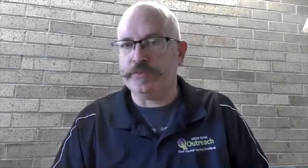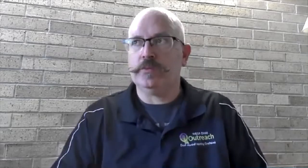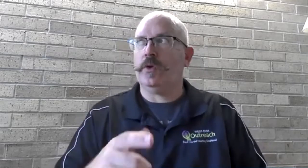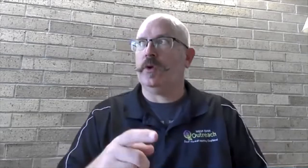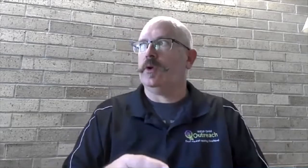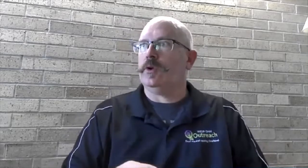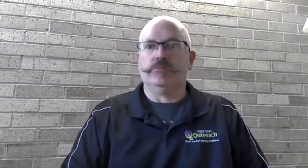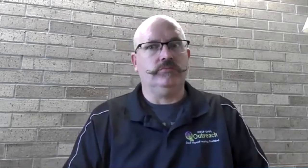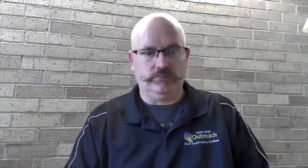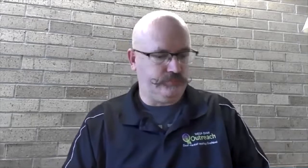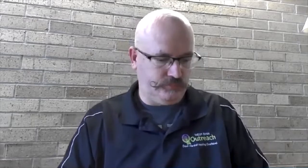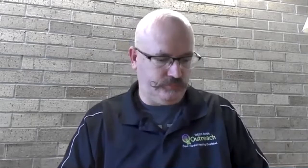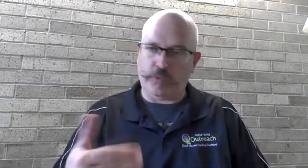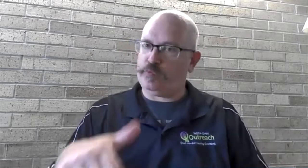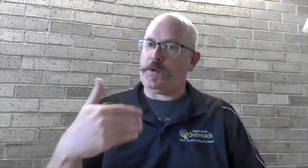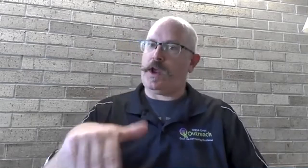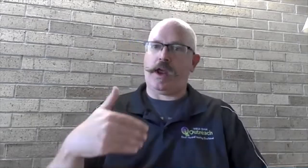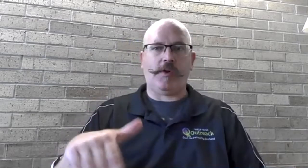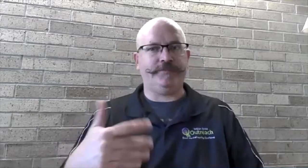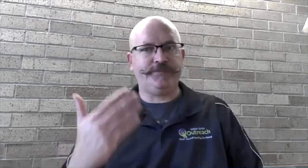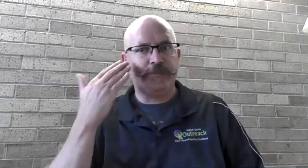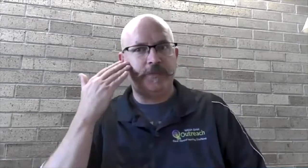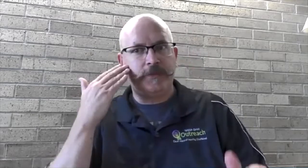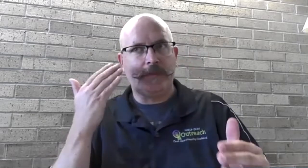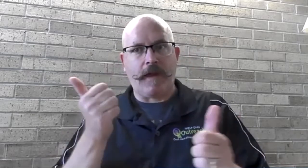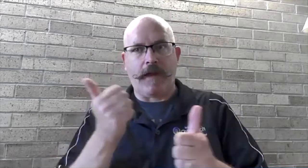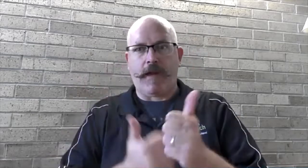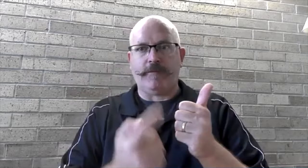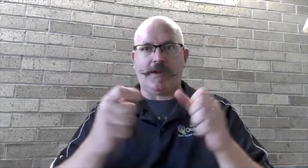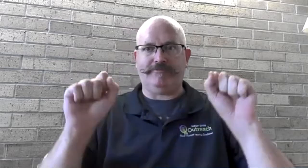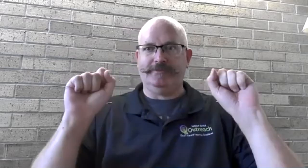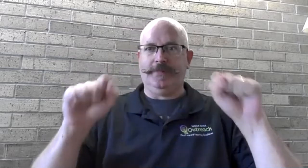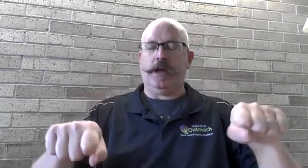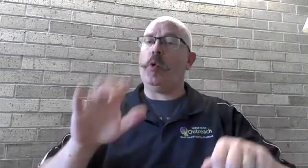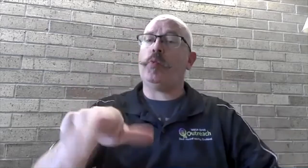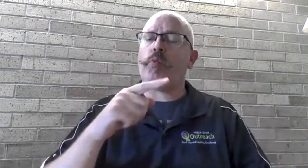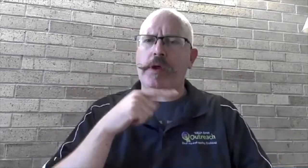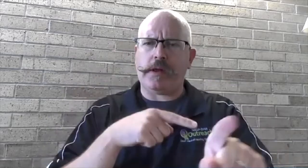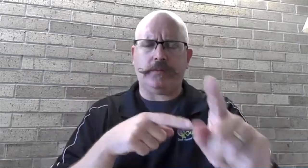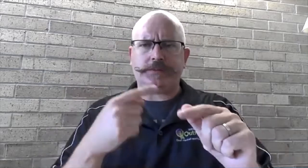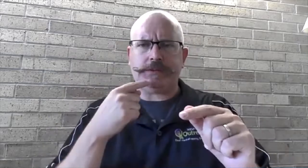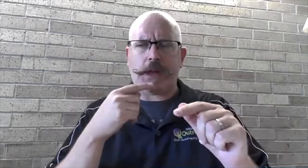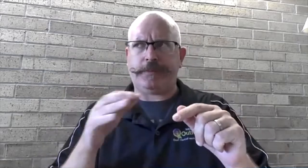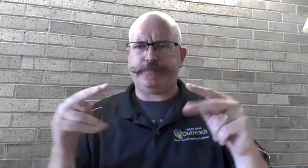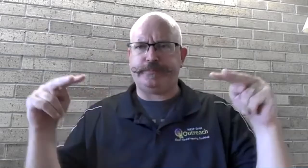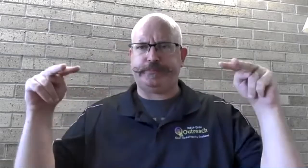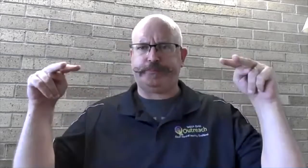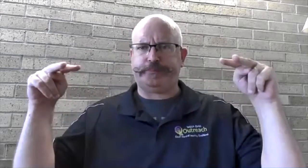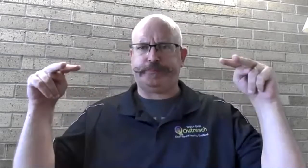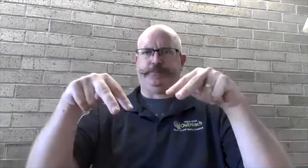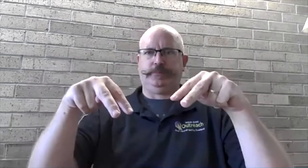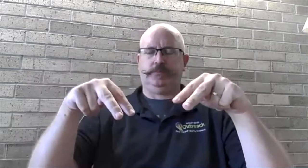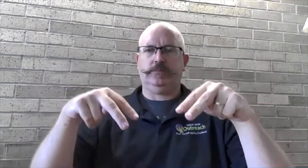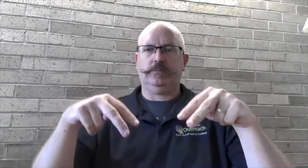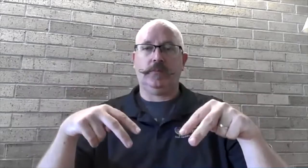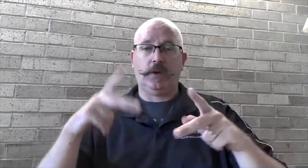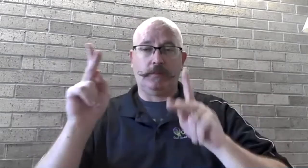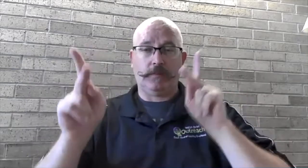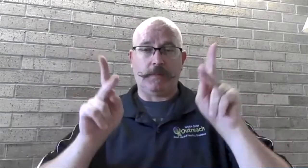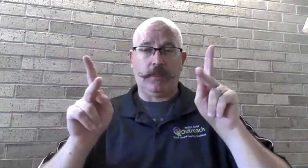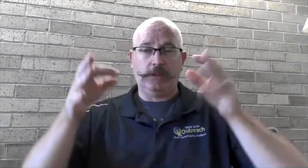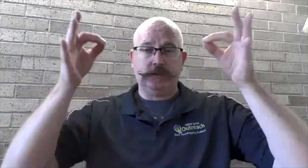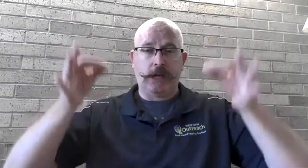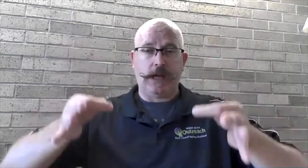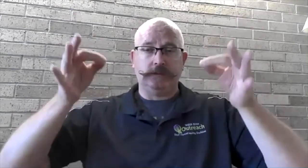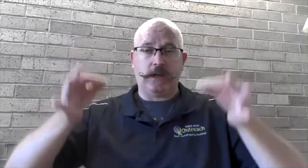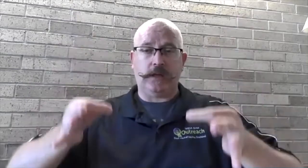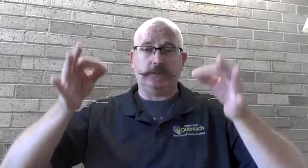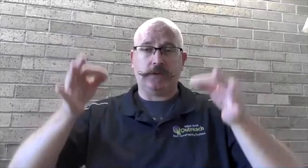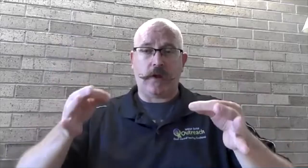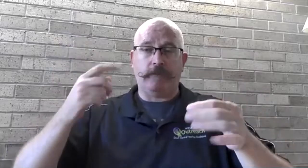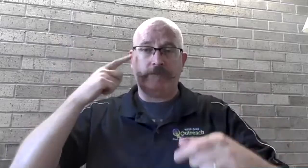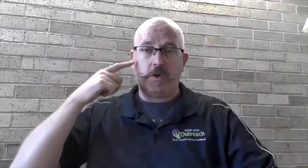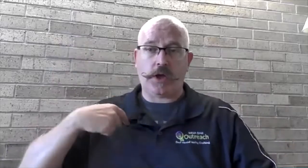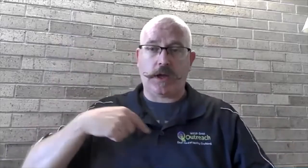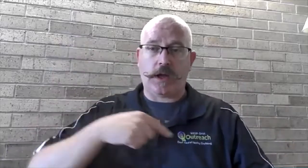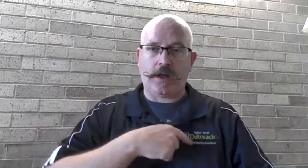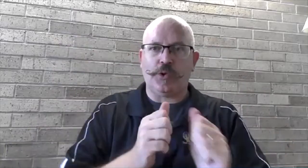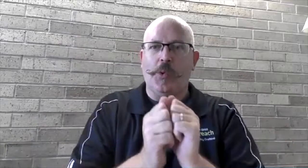(Scott) Yes, that's great. Wow. Wow! It's good to know that everybody has a capacity and capability.